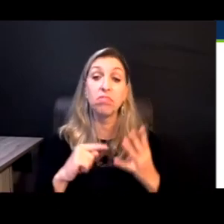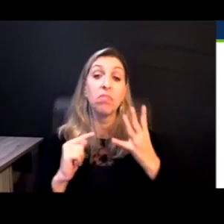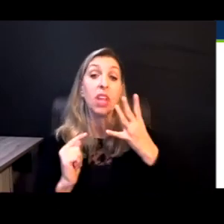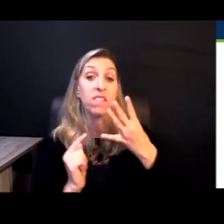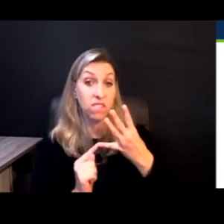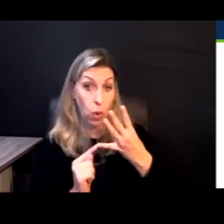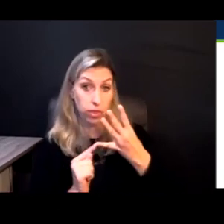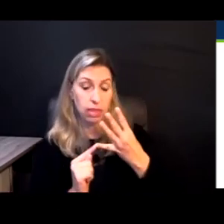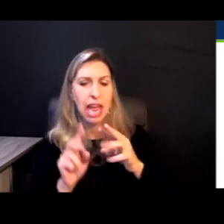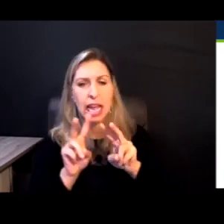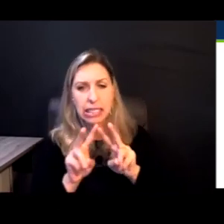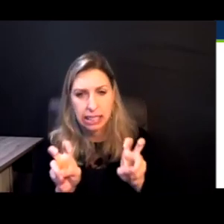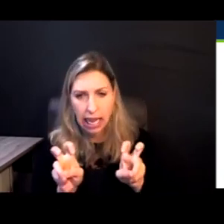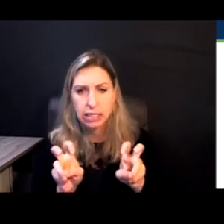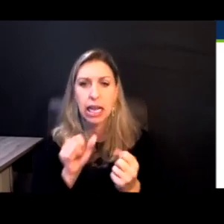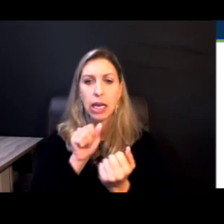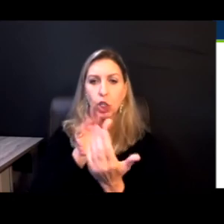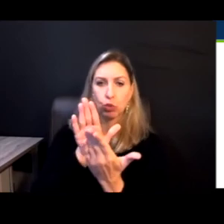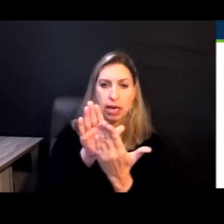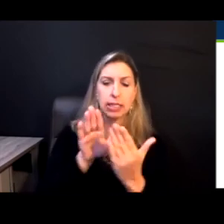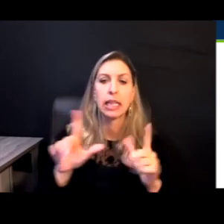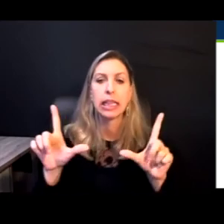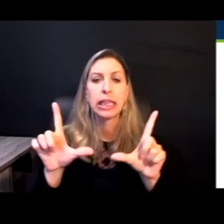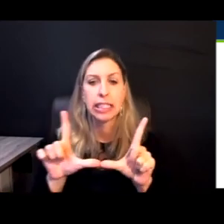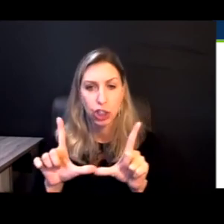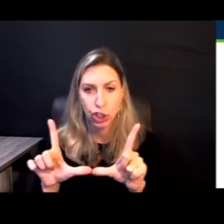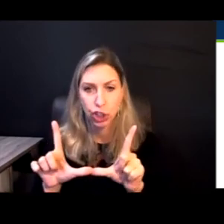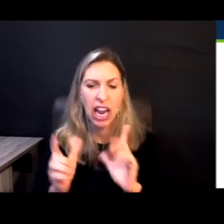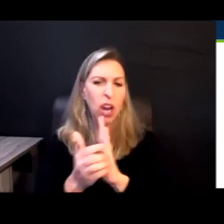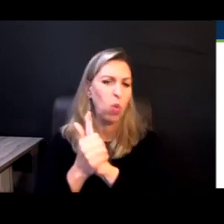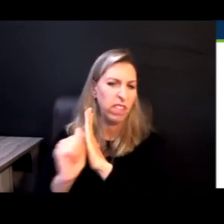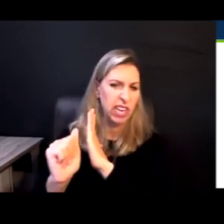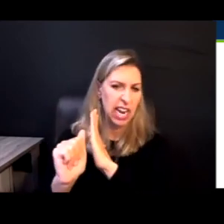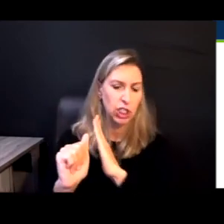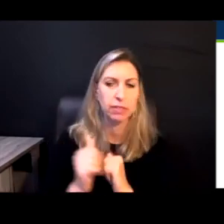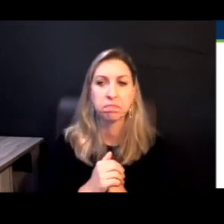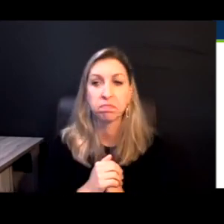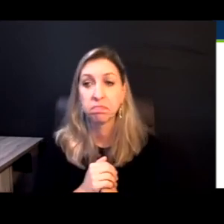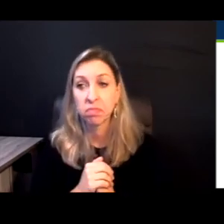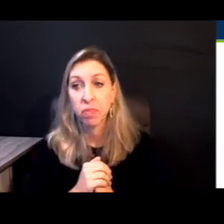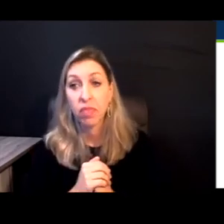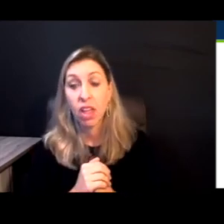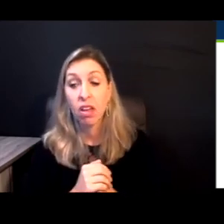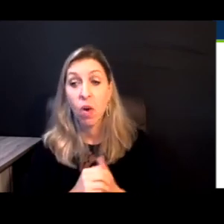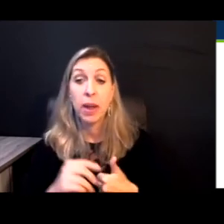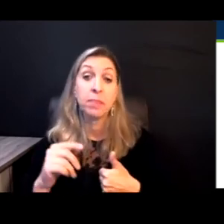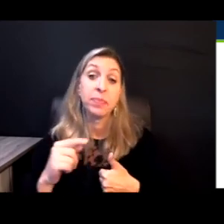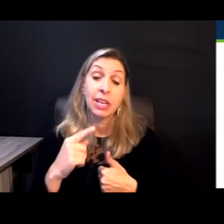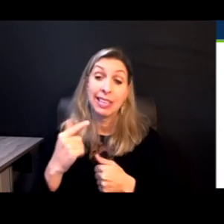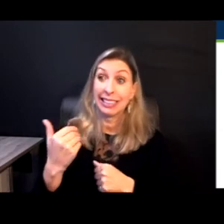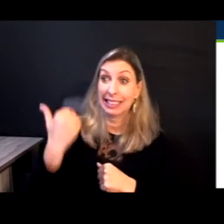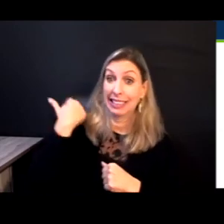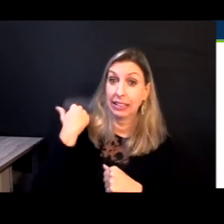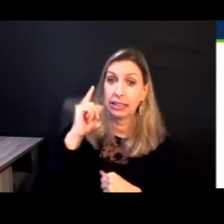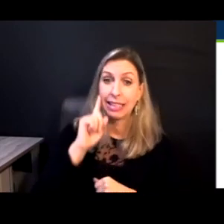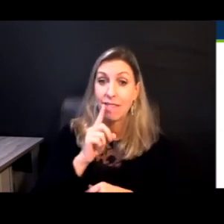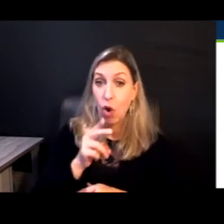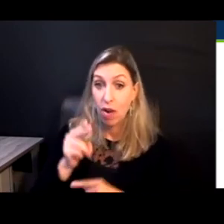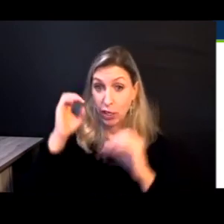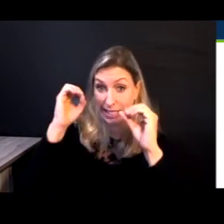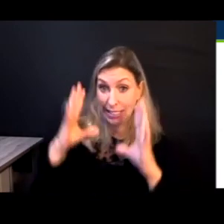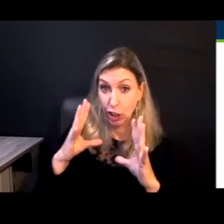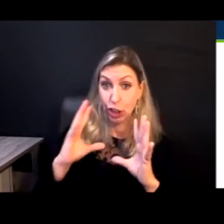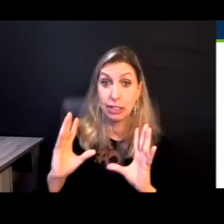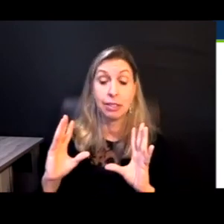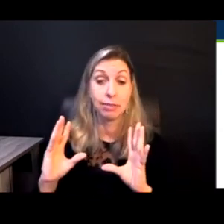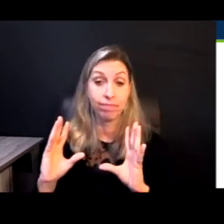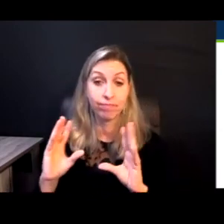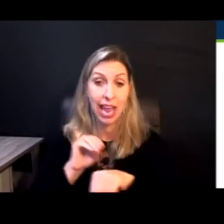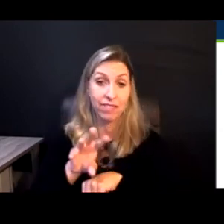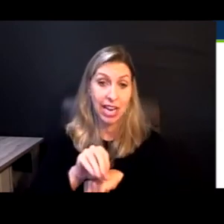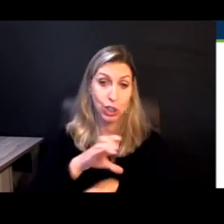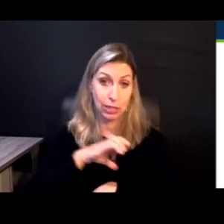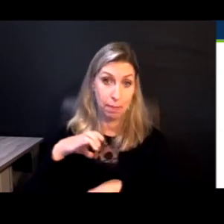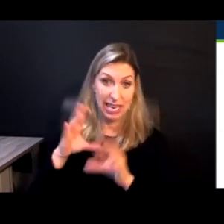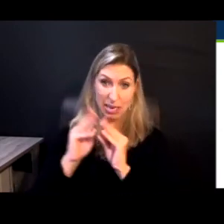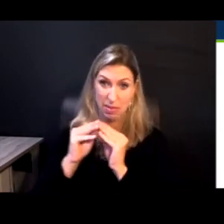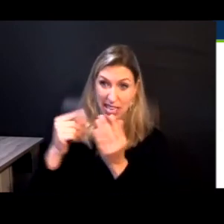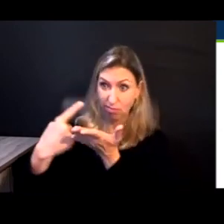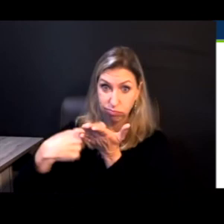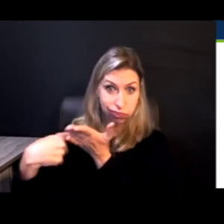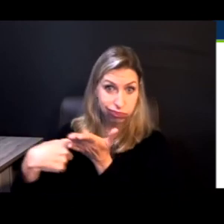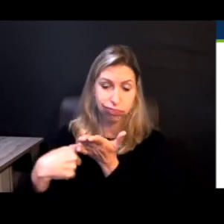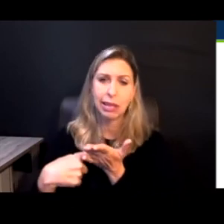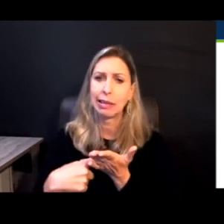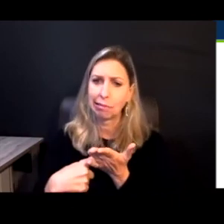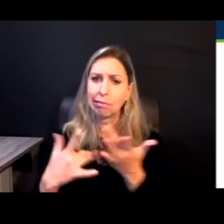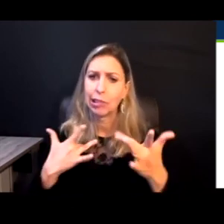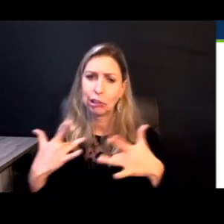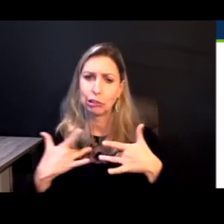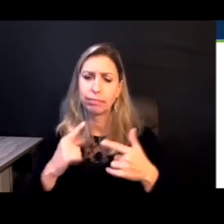4) Assess and address licensure and qualifications. Due to the severe Deaf and Hard of Hearing